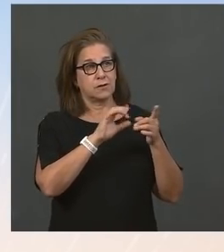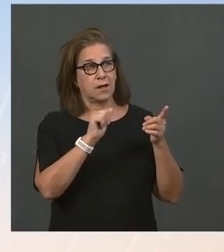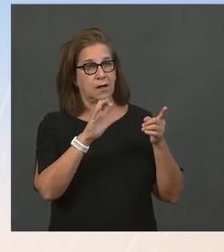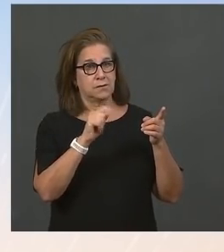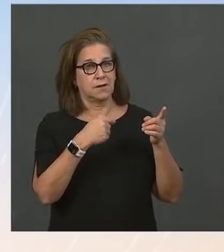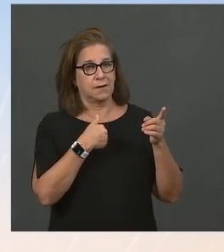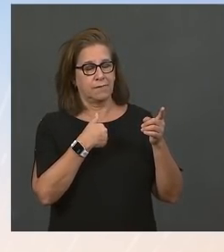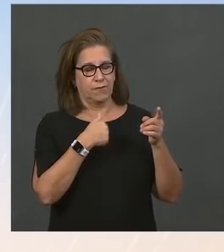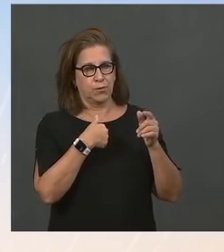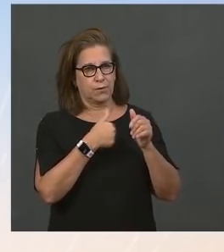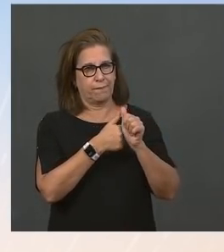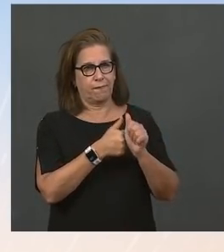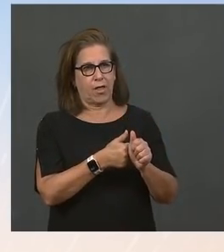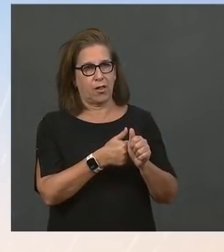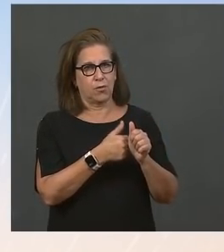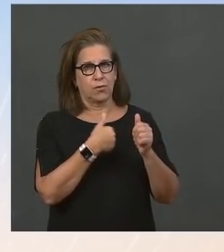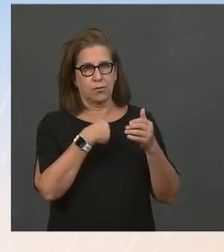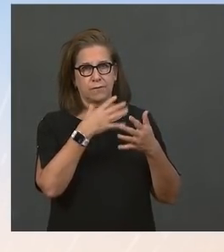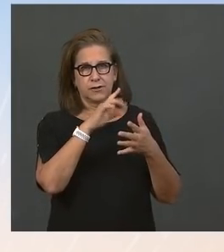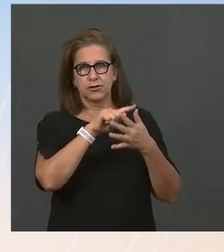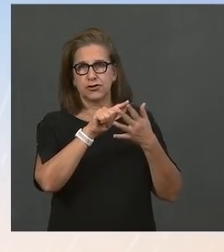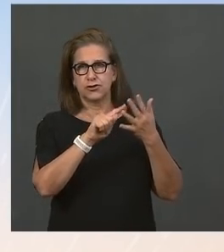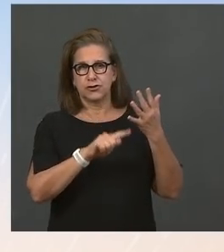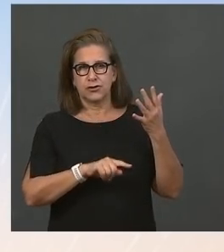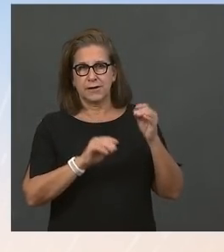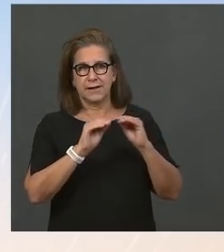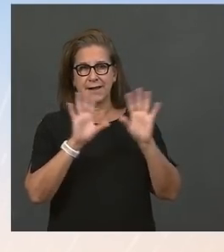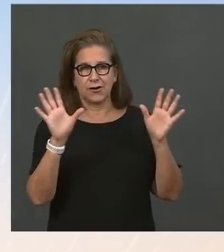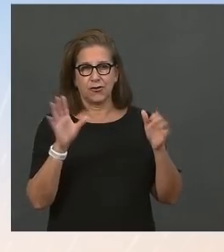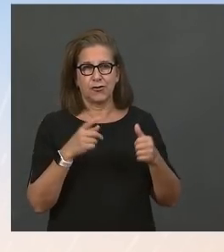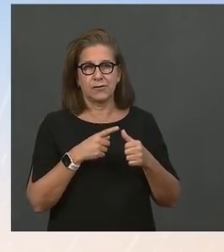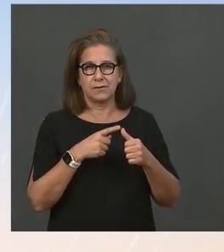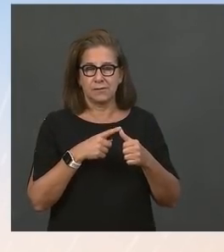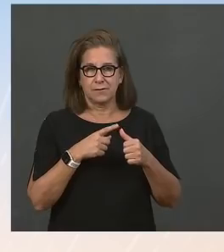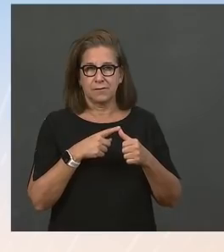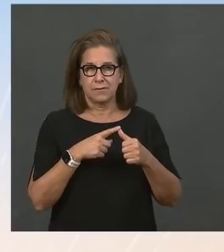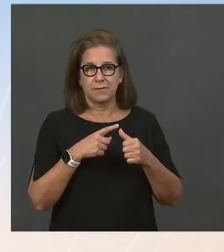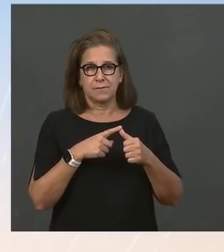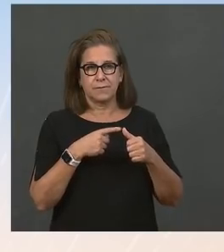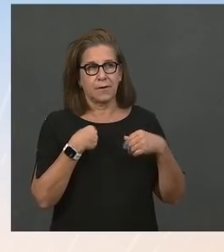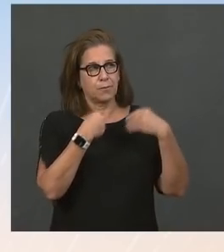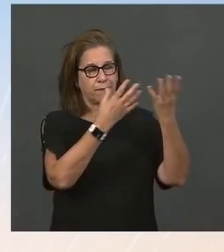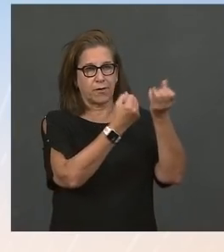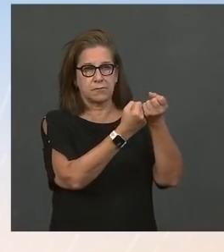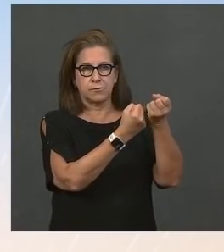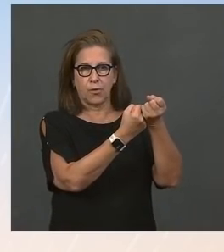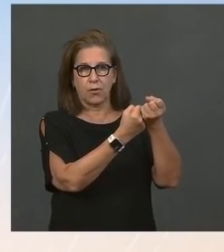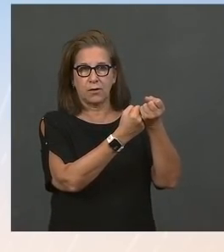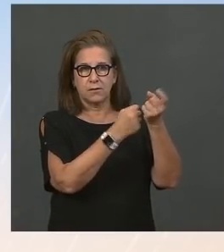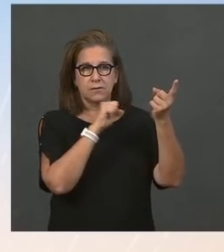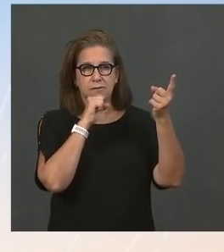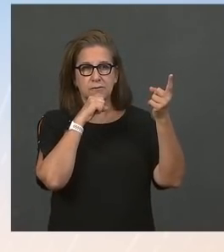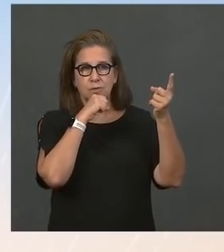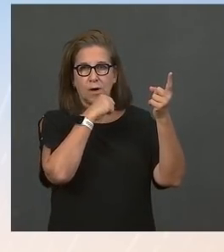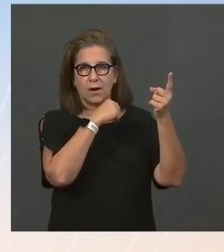which is ensuring that we continue to assist Taiwan in maintaining a sufficient self-defense capability,